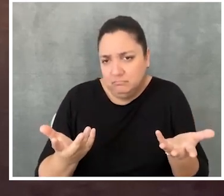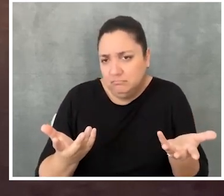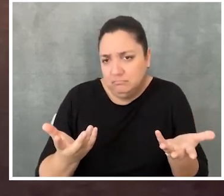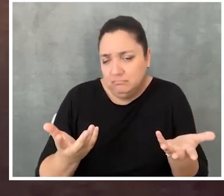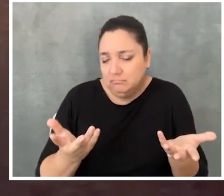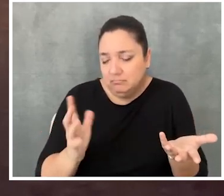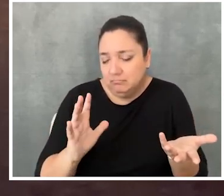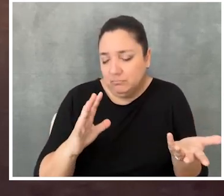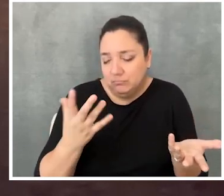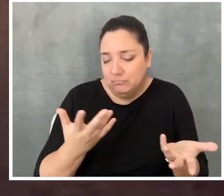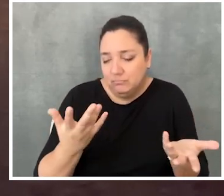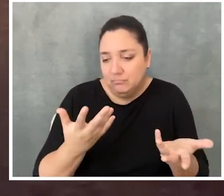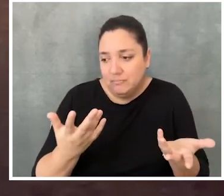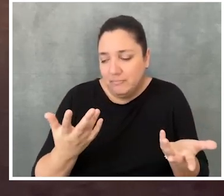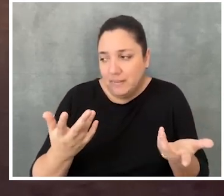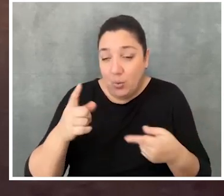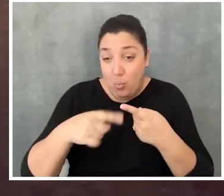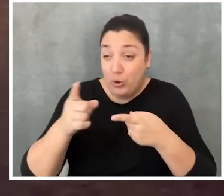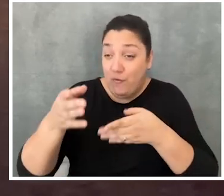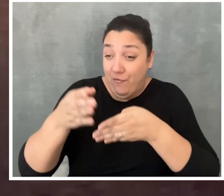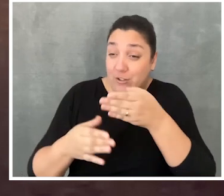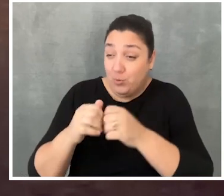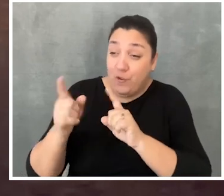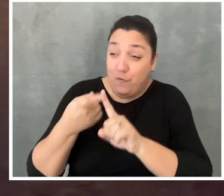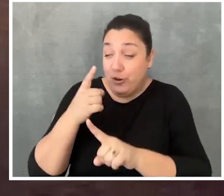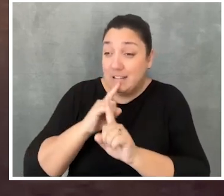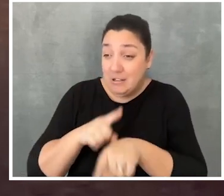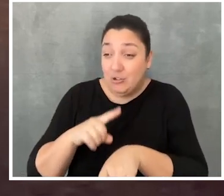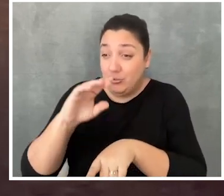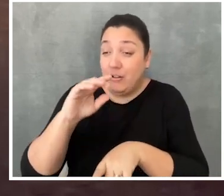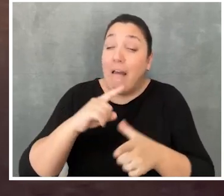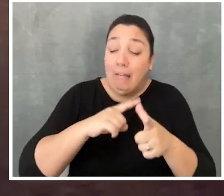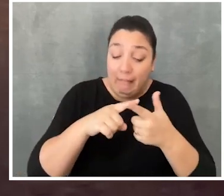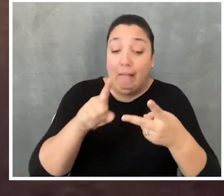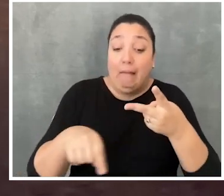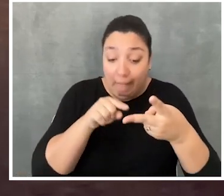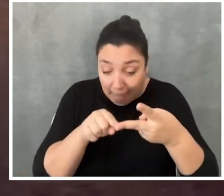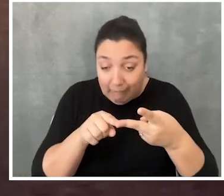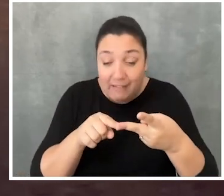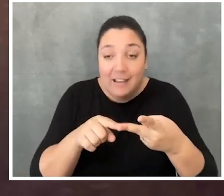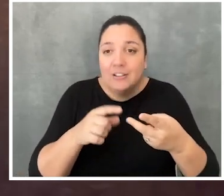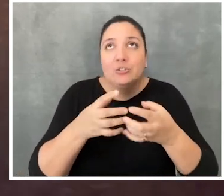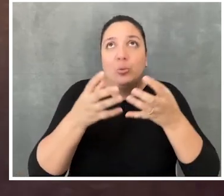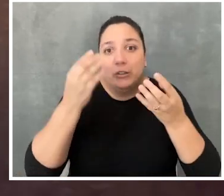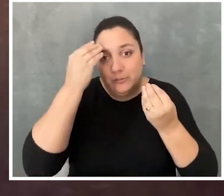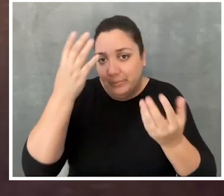with the first answer, which of course, I feel like all the questions, they have so much information. I don't wanna stop with the information you wanna give.